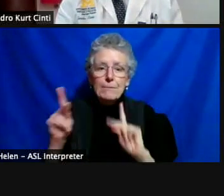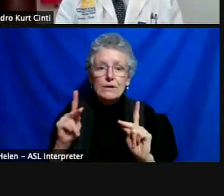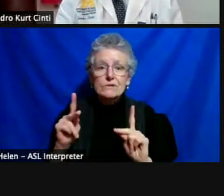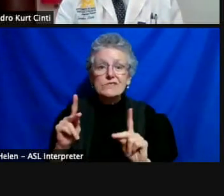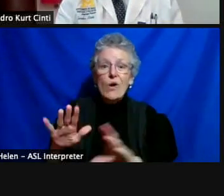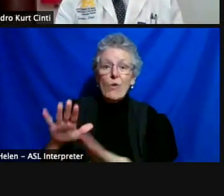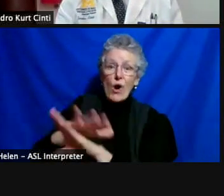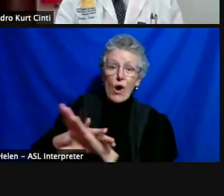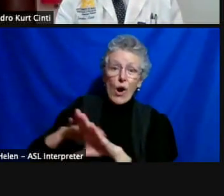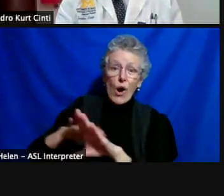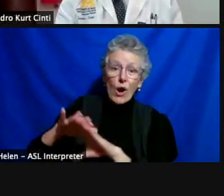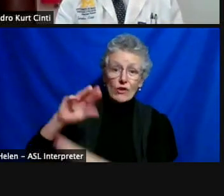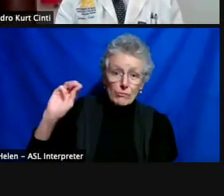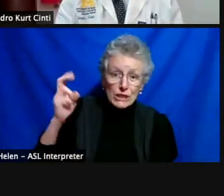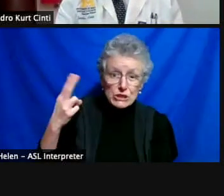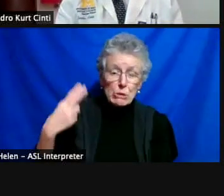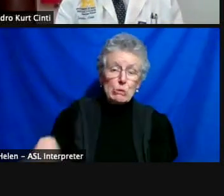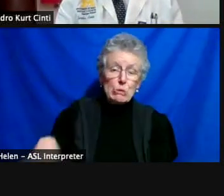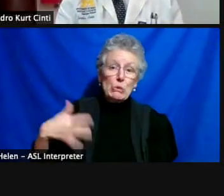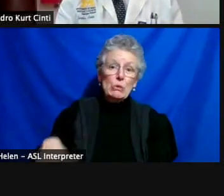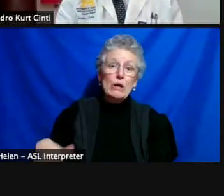it's probably in the million range plus.